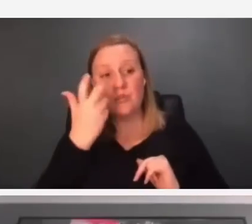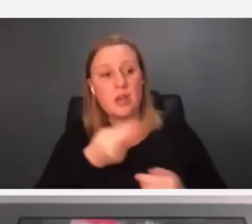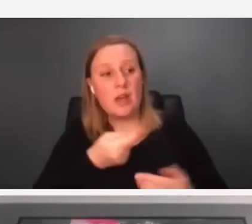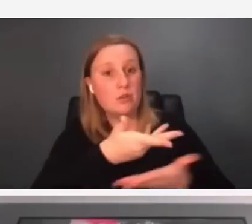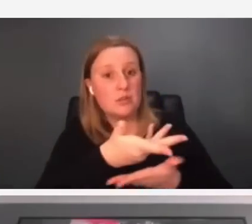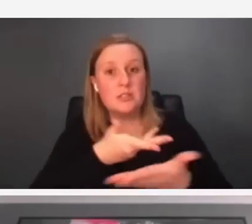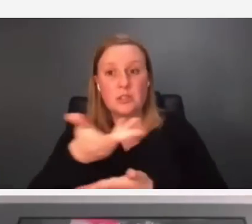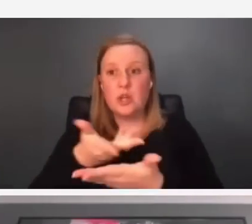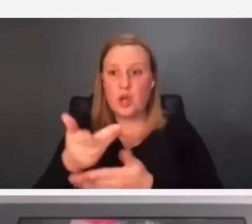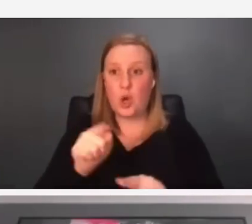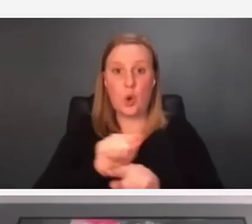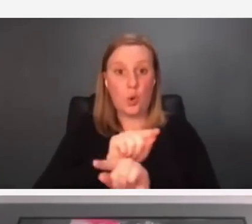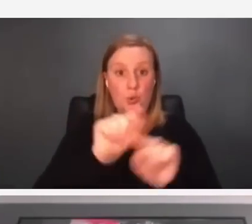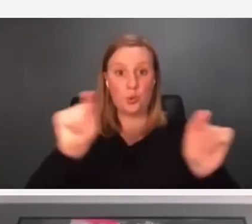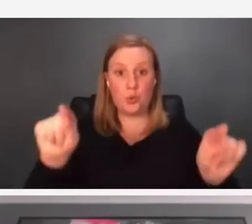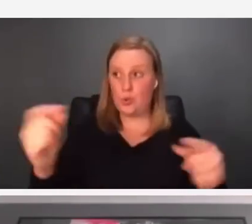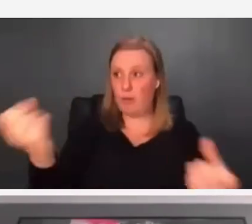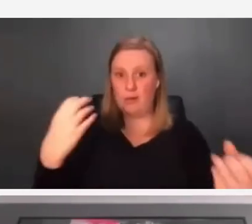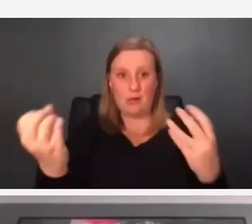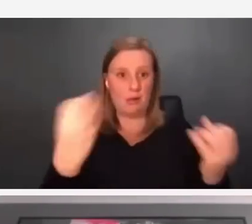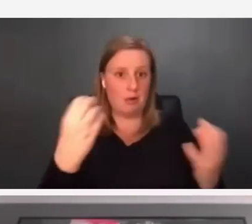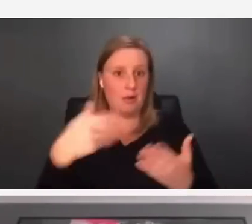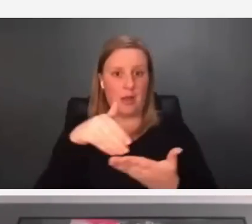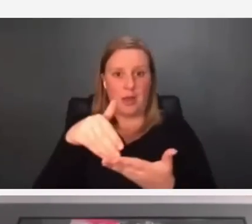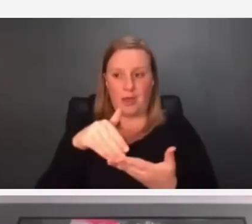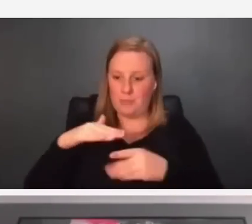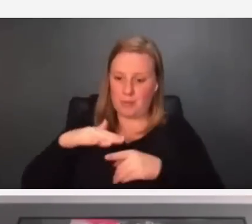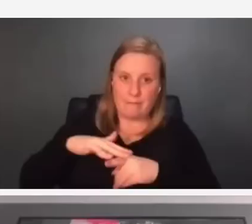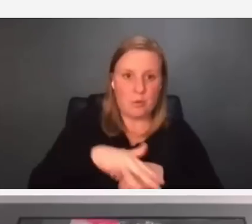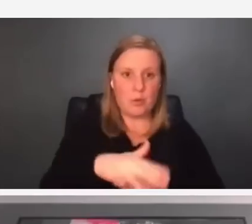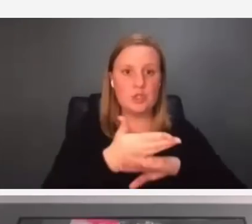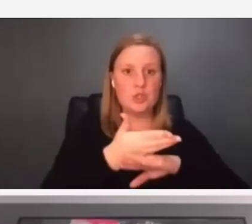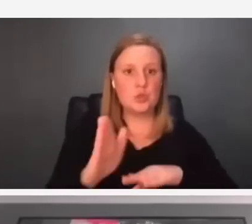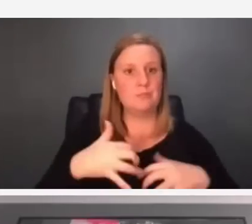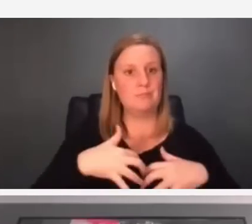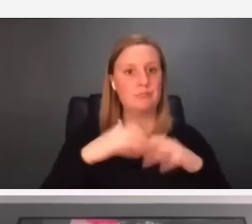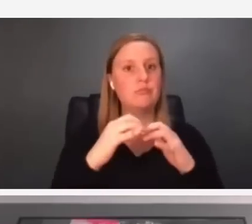help shape how we can achieve such a system. But certainly that it's front of mind for us and